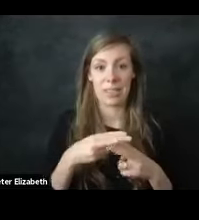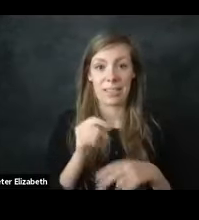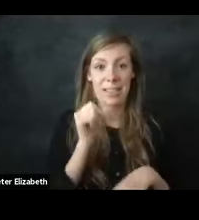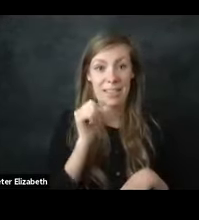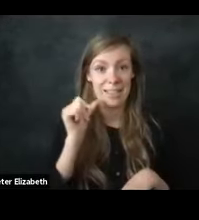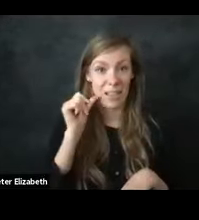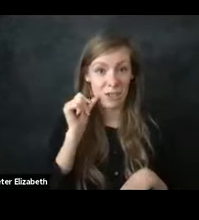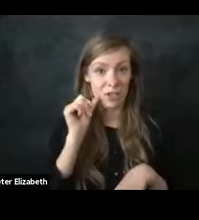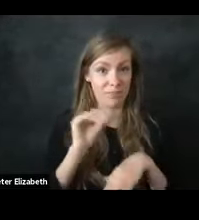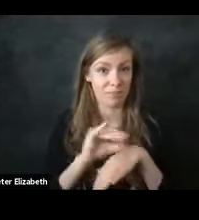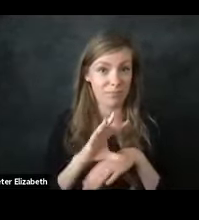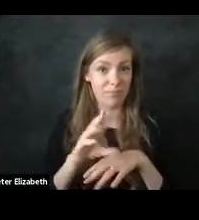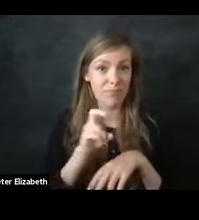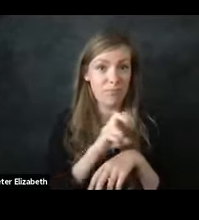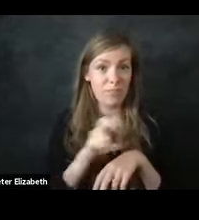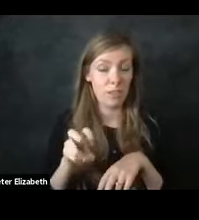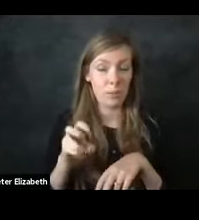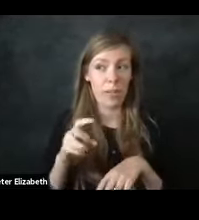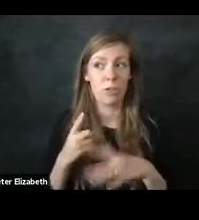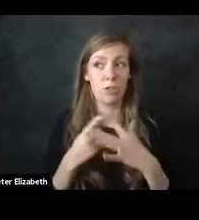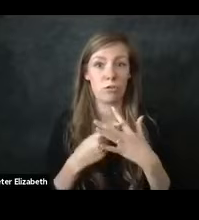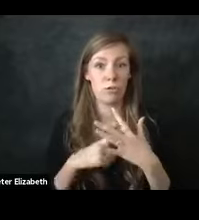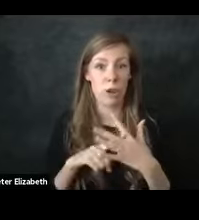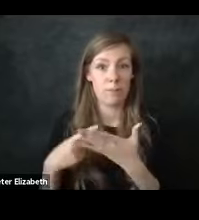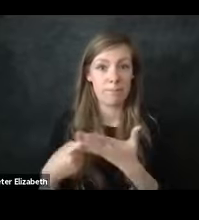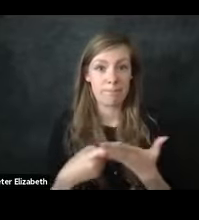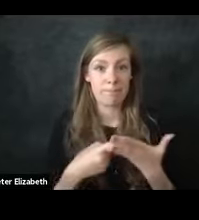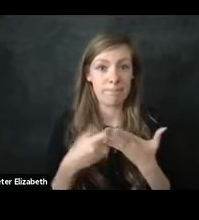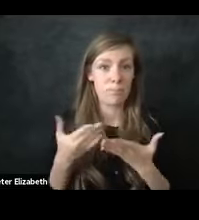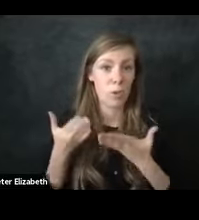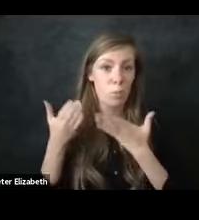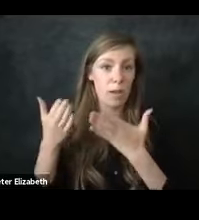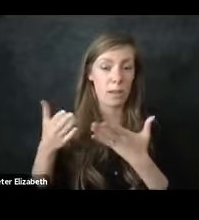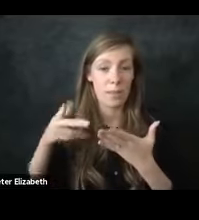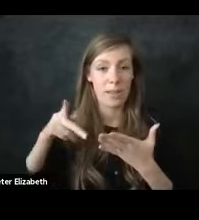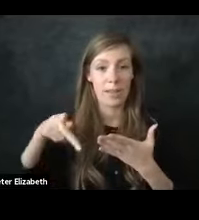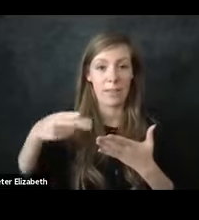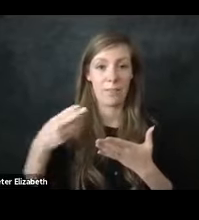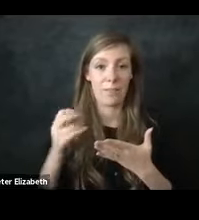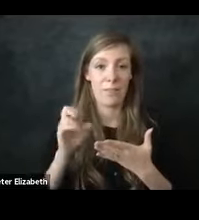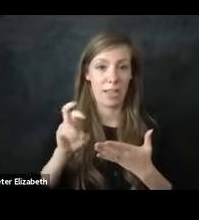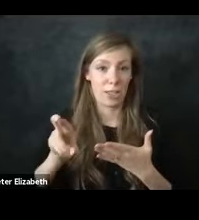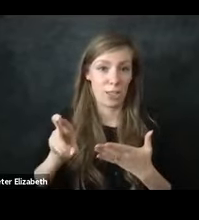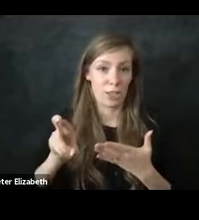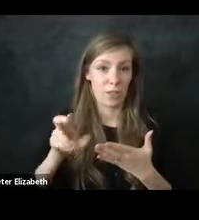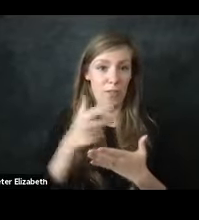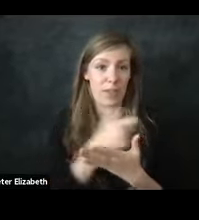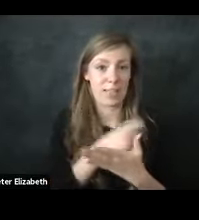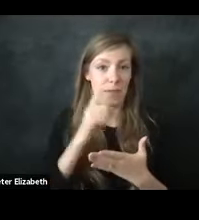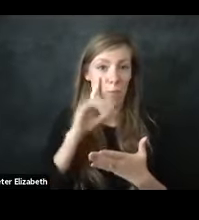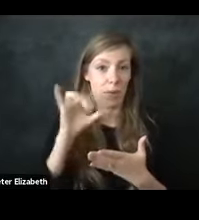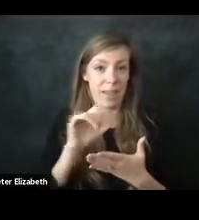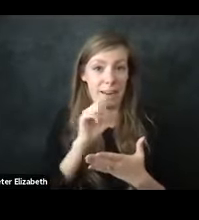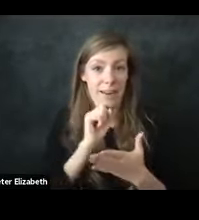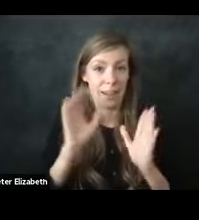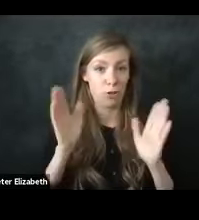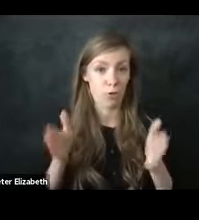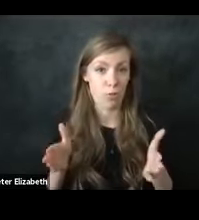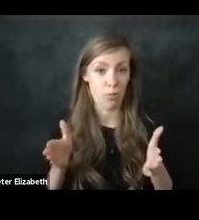first step in that process recommending the Pfizer vaccine for that age group. The CDC must also approve the pediatric